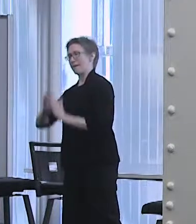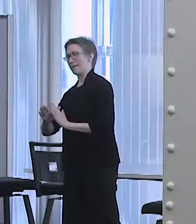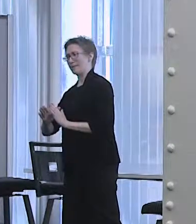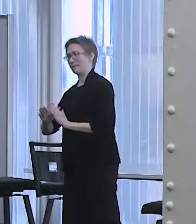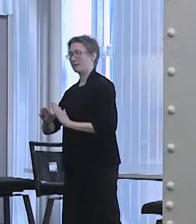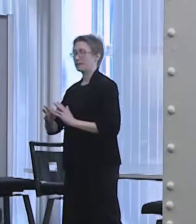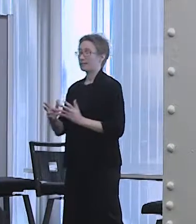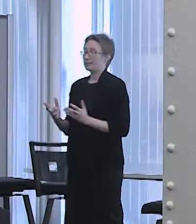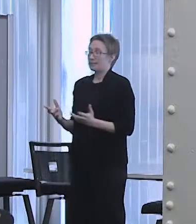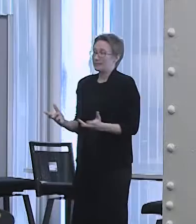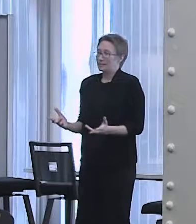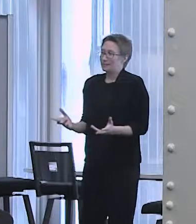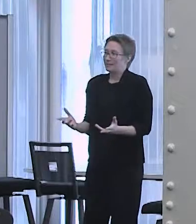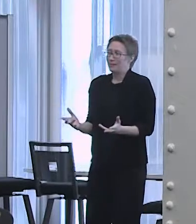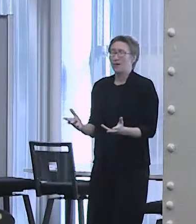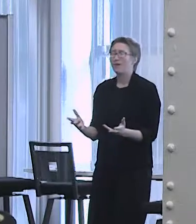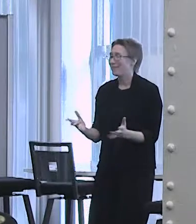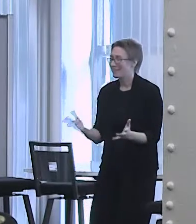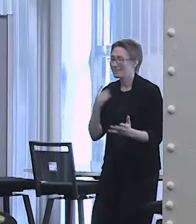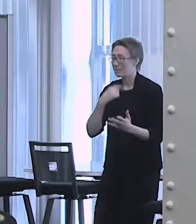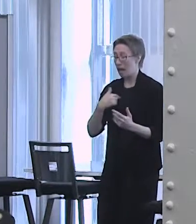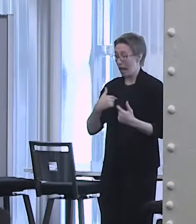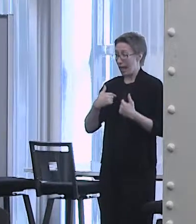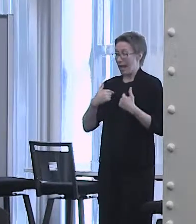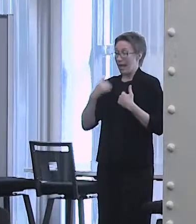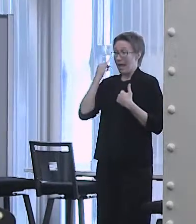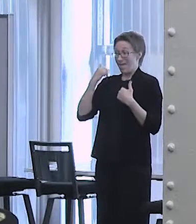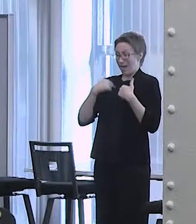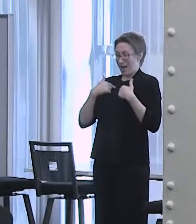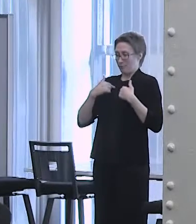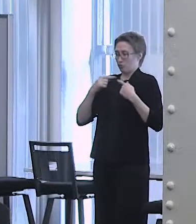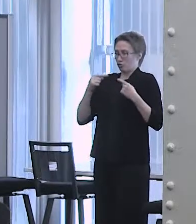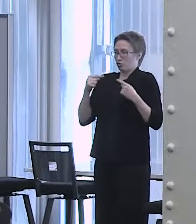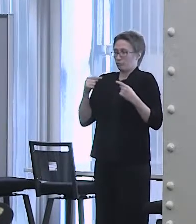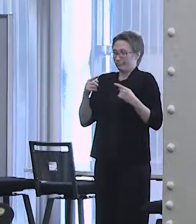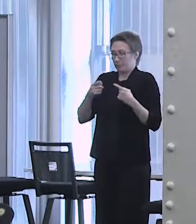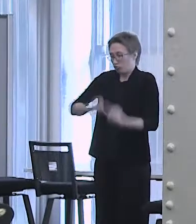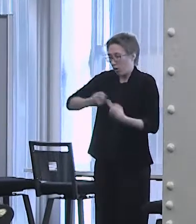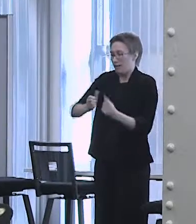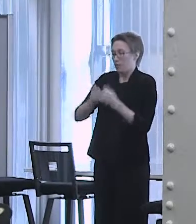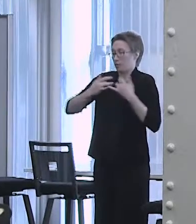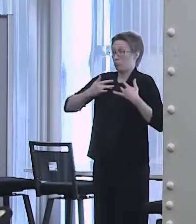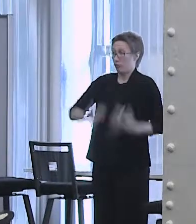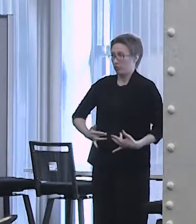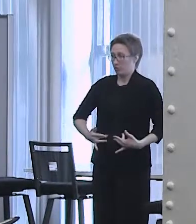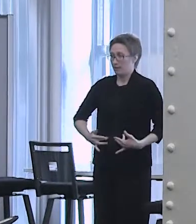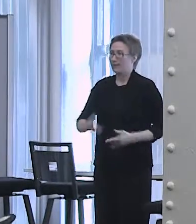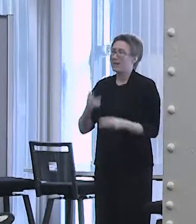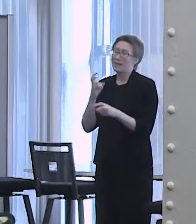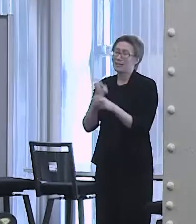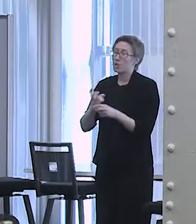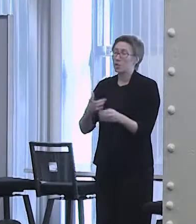When you are struggling with depression? When you don't feel that it's worth getting up every morning?